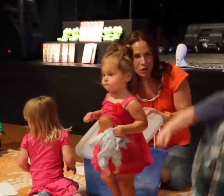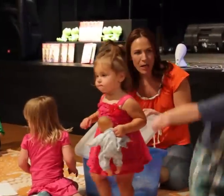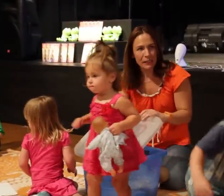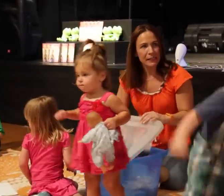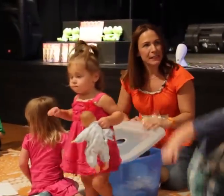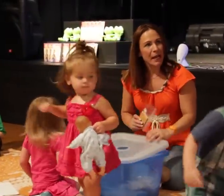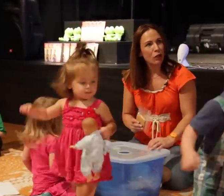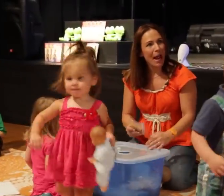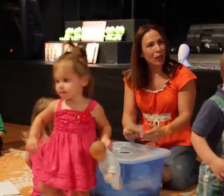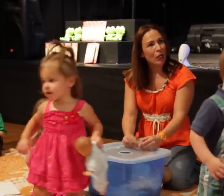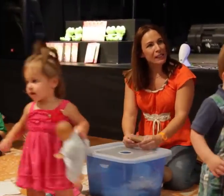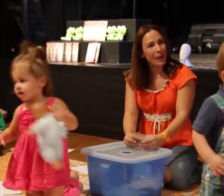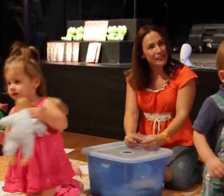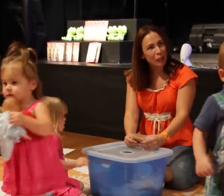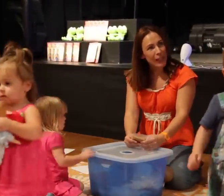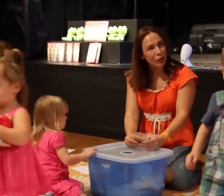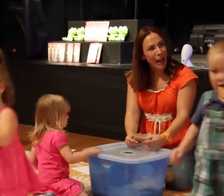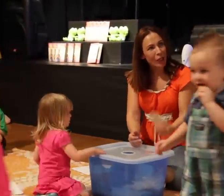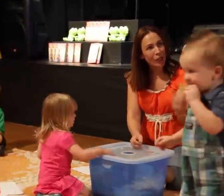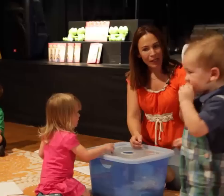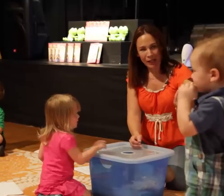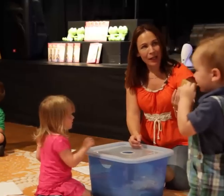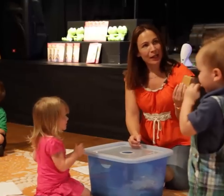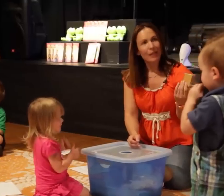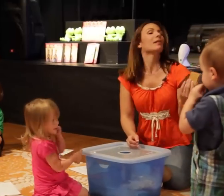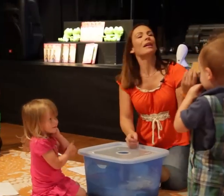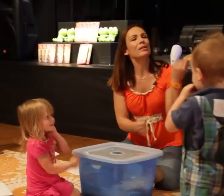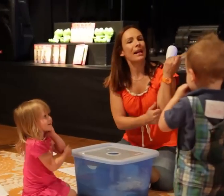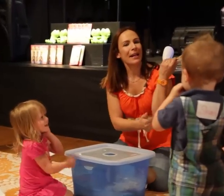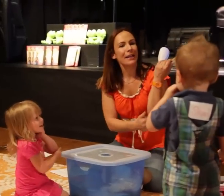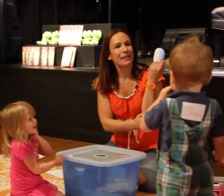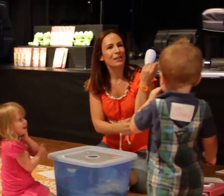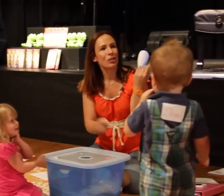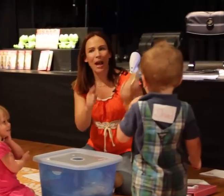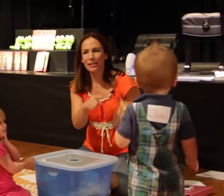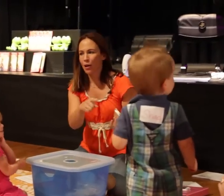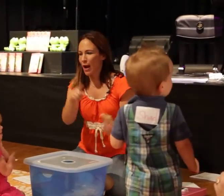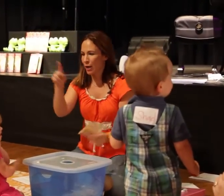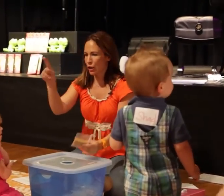Who else needs to sign CRACKER? Did Spencer sign CRACKER? Can you sign it? Shad's got crackers.